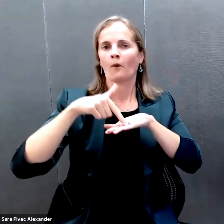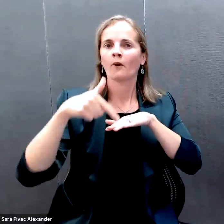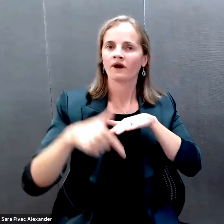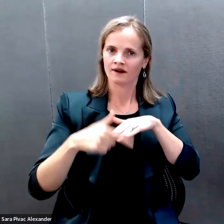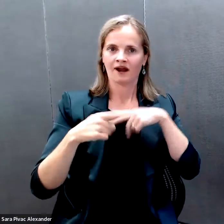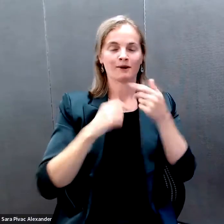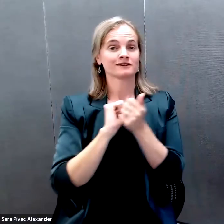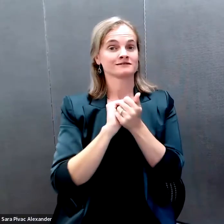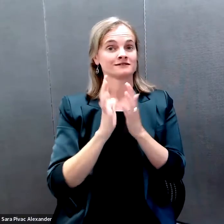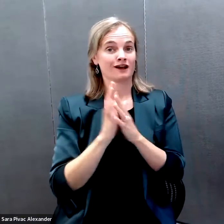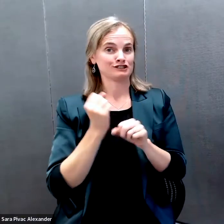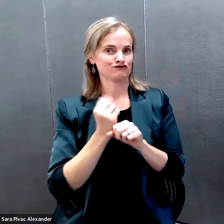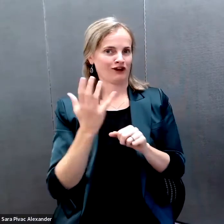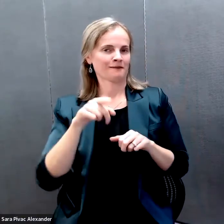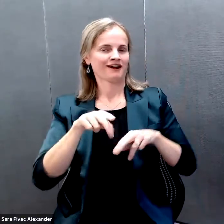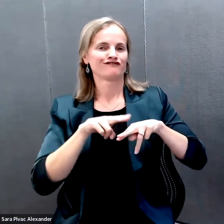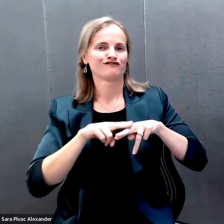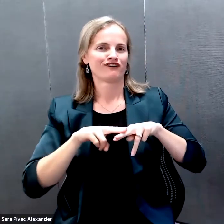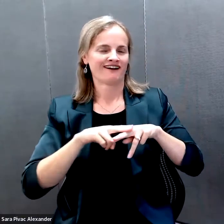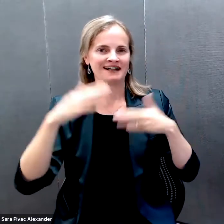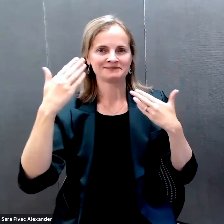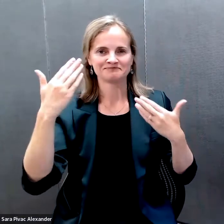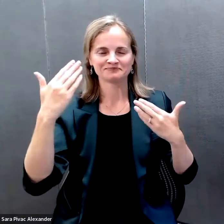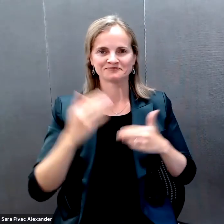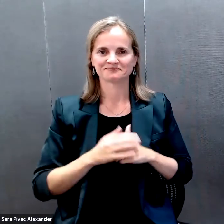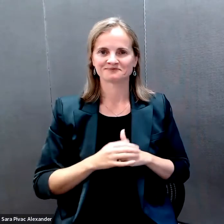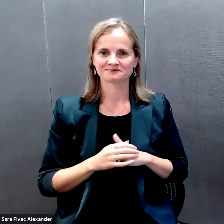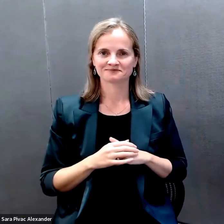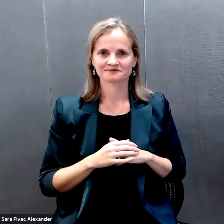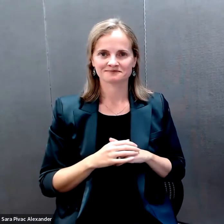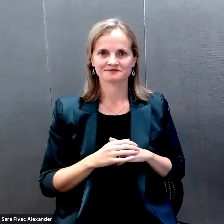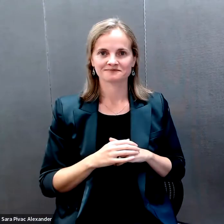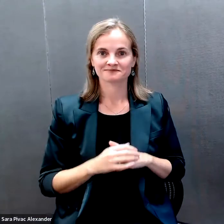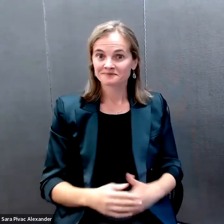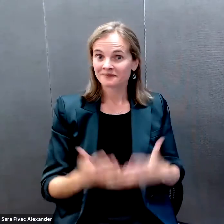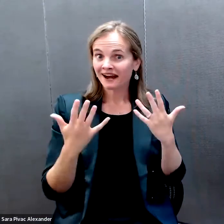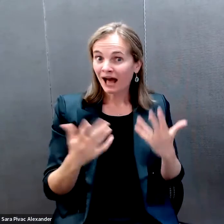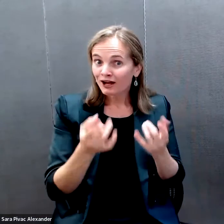in the webinar on Friday Rachel McKee will talk more about that topic about the structure of NZSL